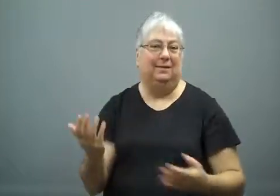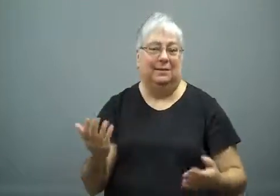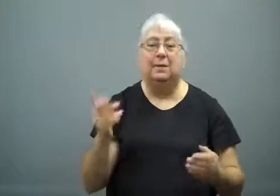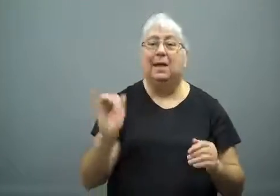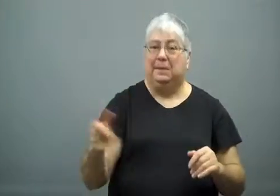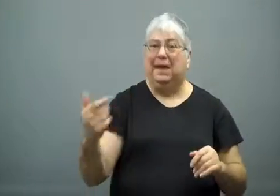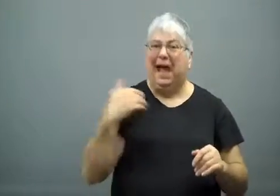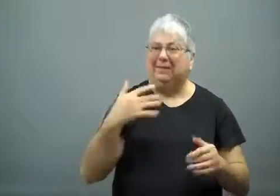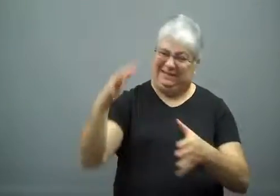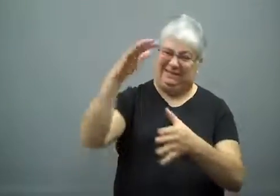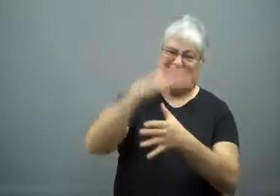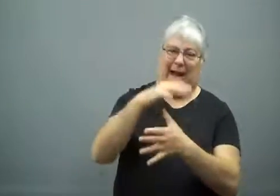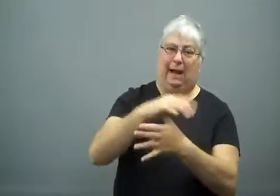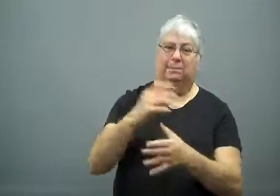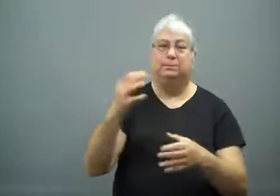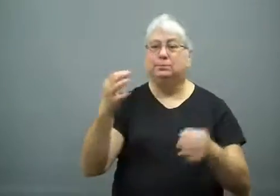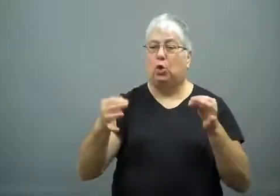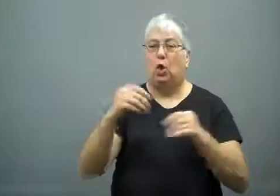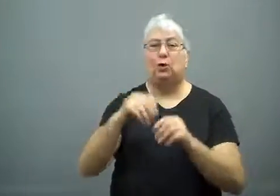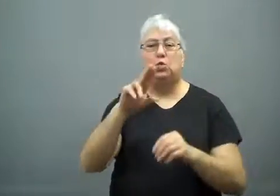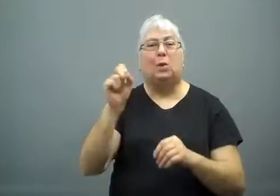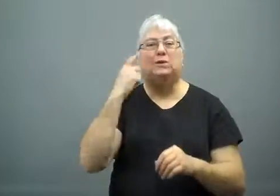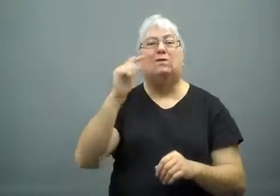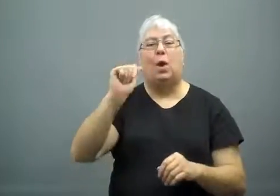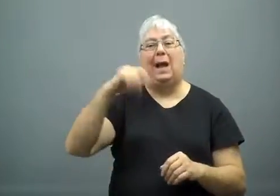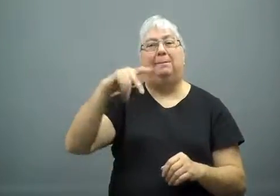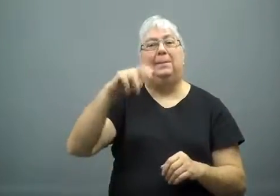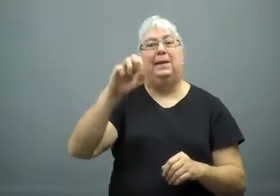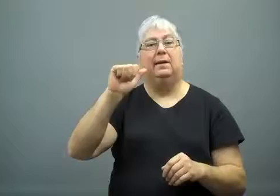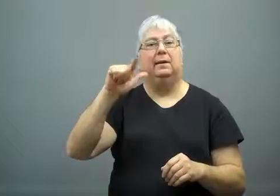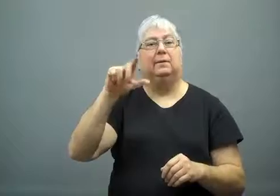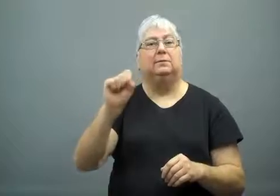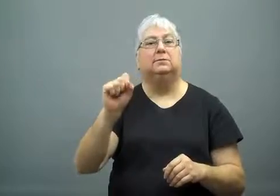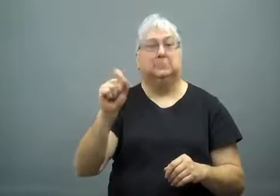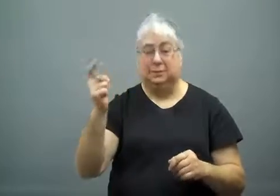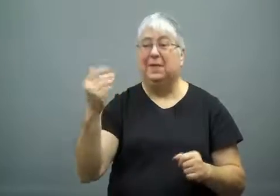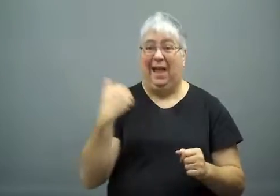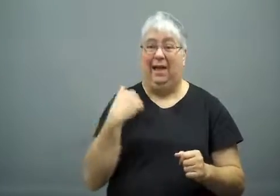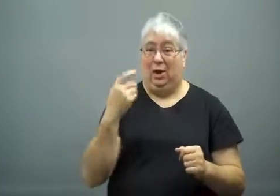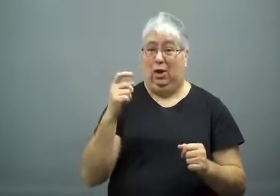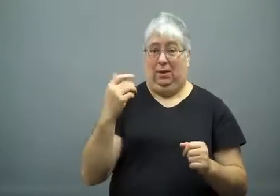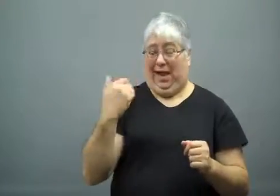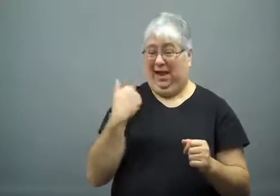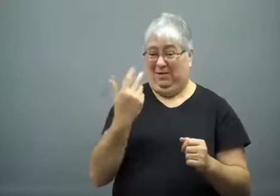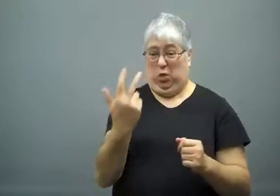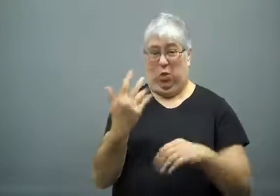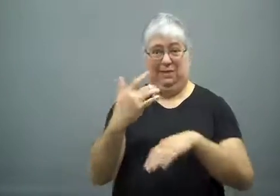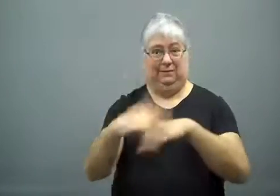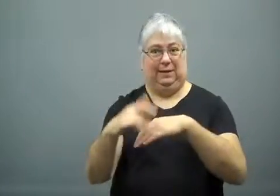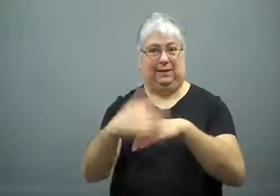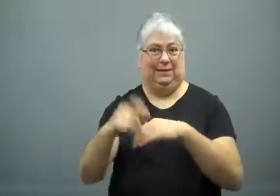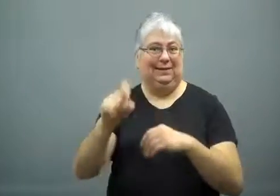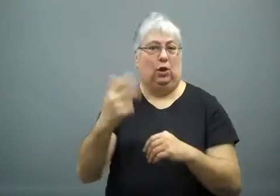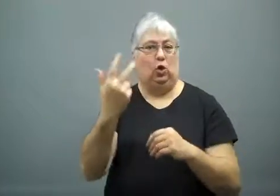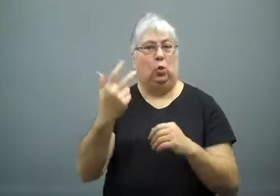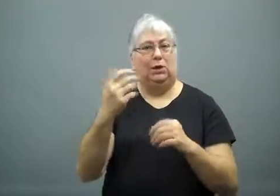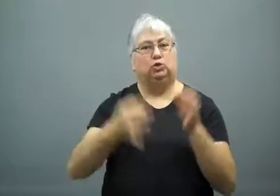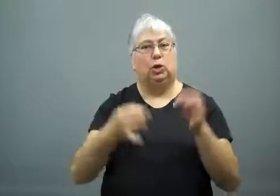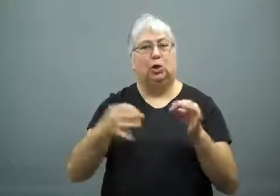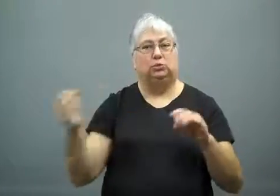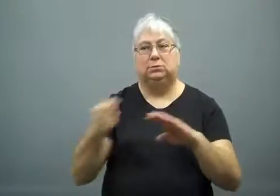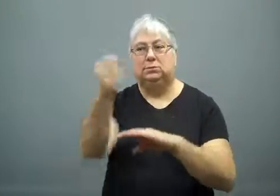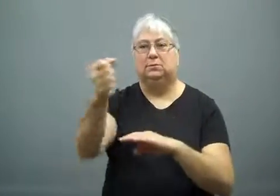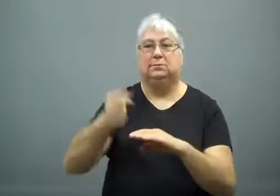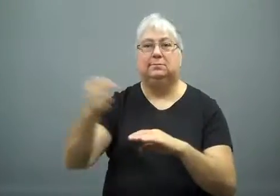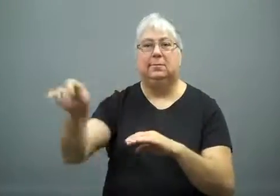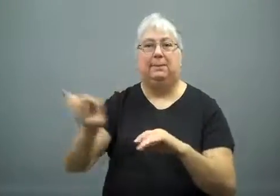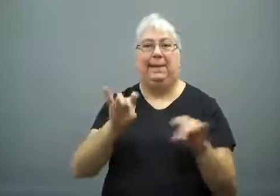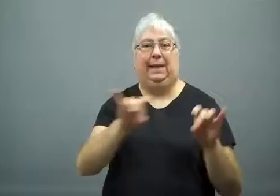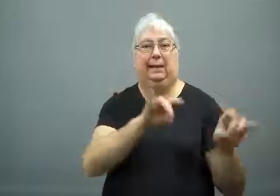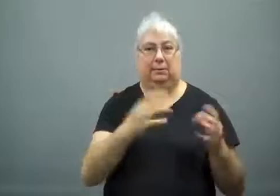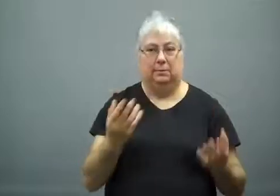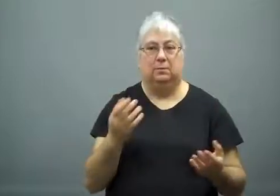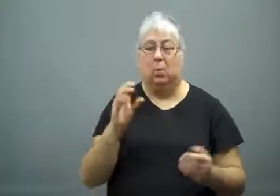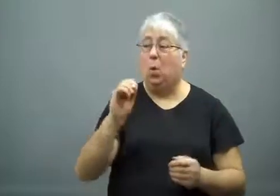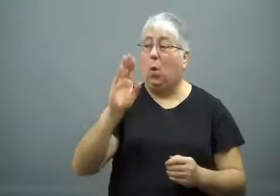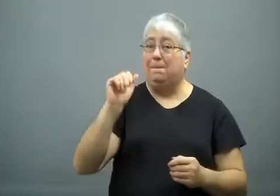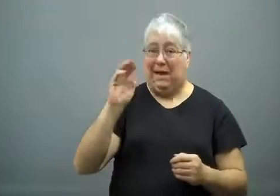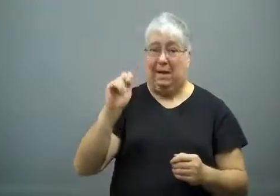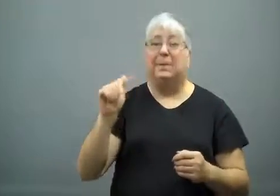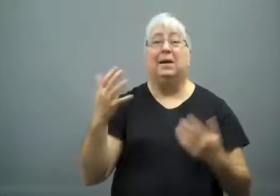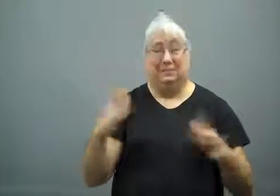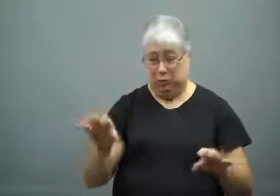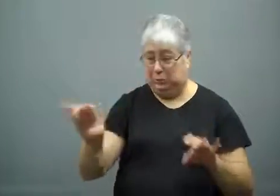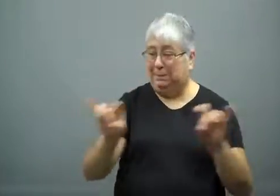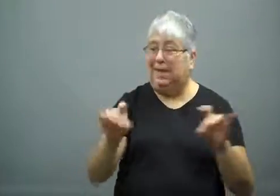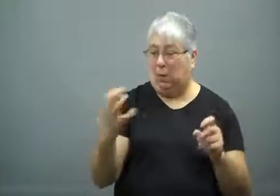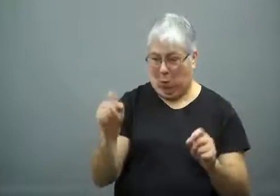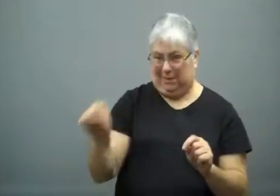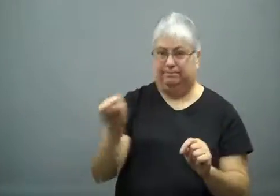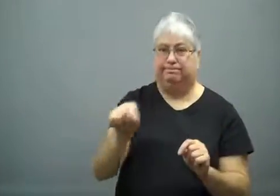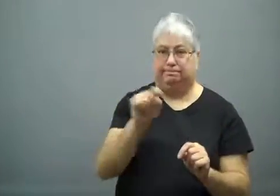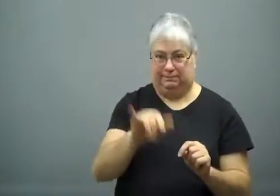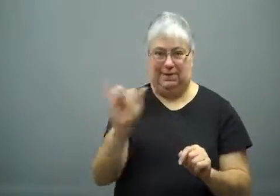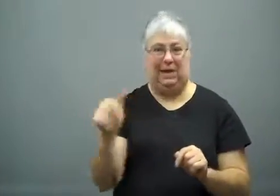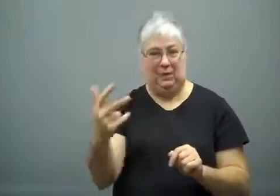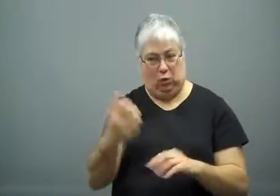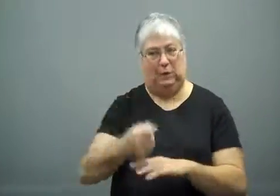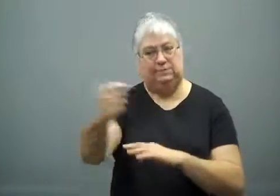The highest court for appeals in the U.S. has three vacancies for judges.